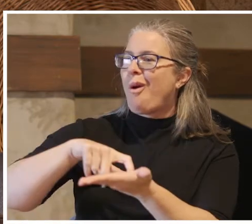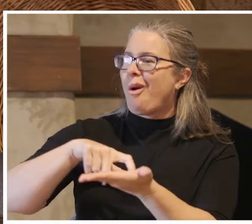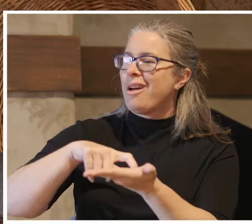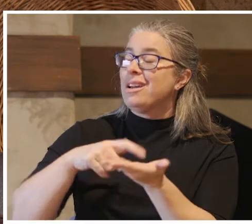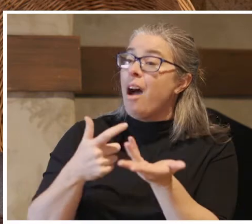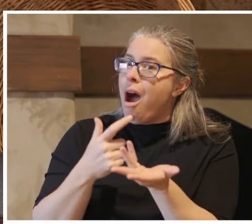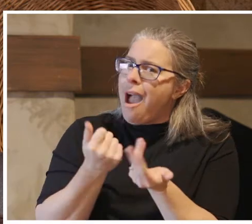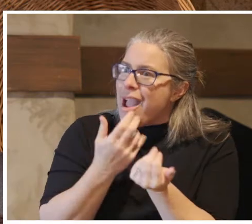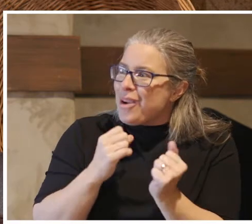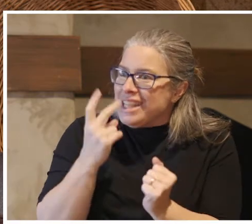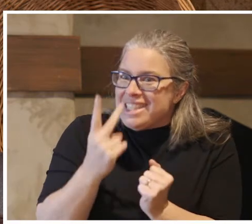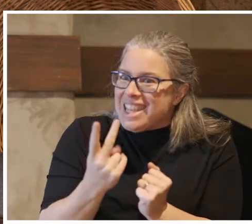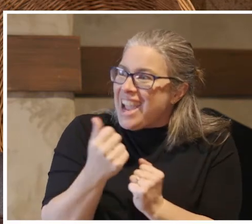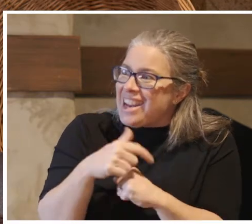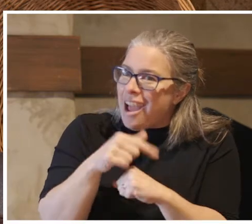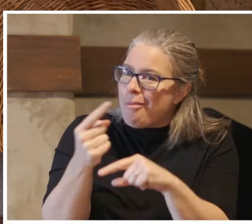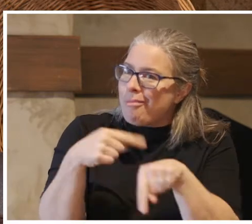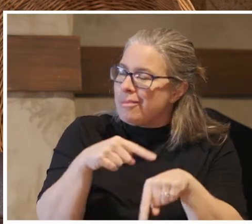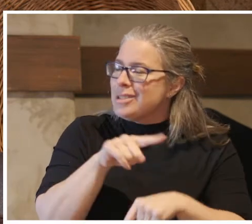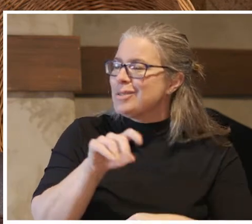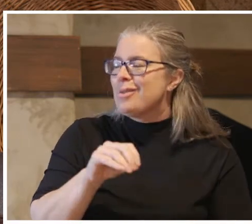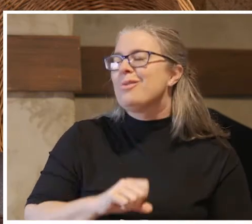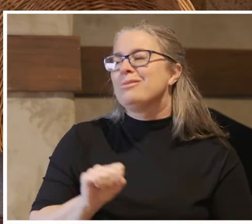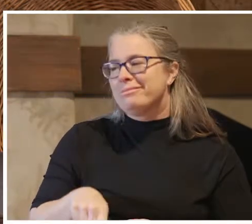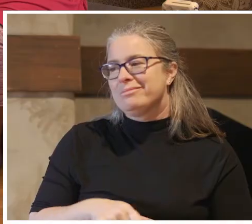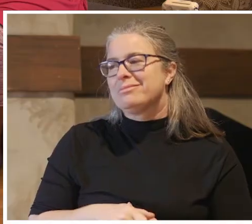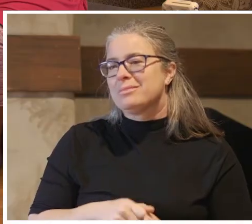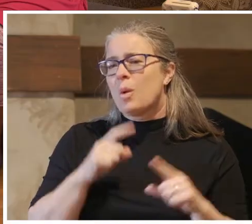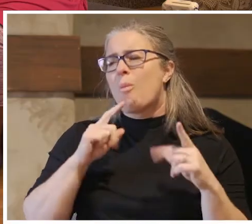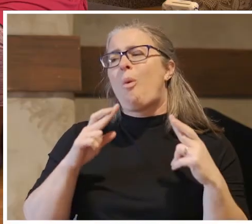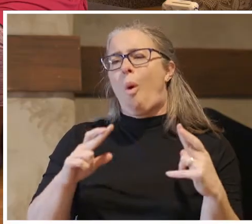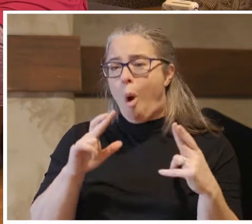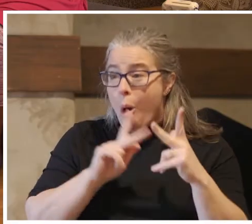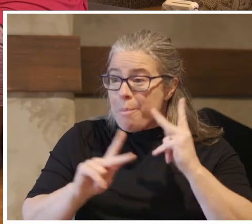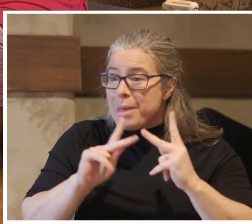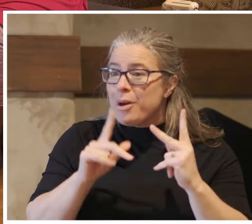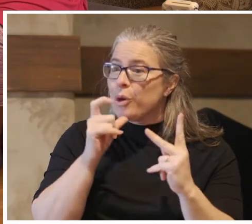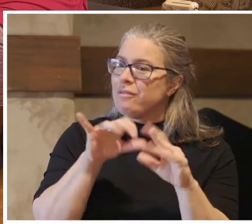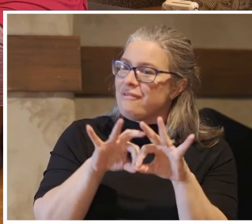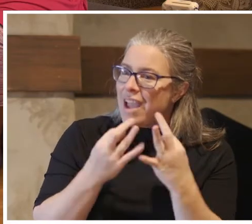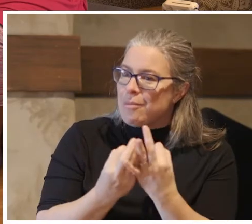But they're things that anyone can see anytime they come to the zoo. So I'm hoping that people, that families